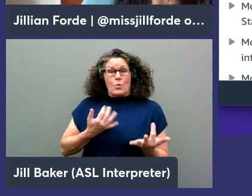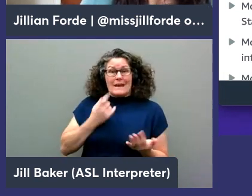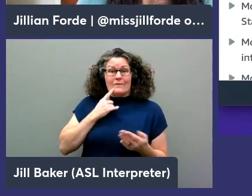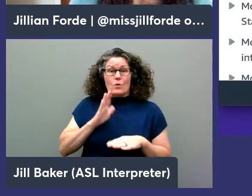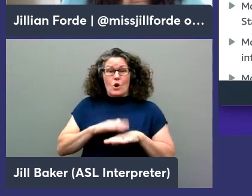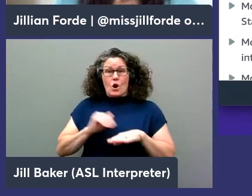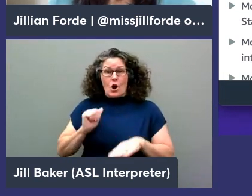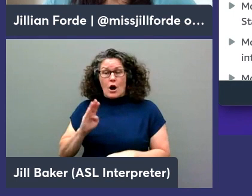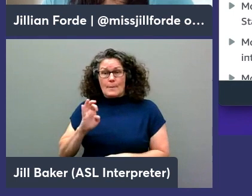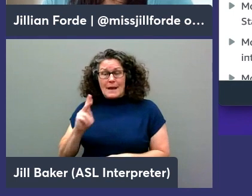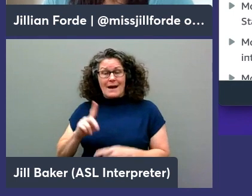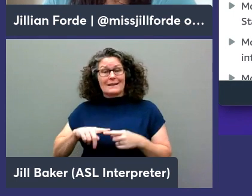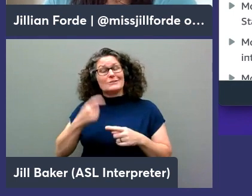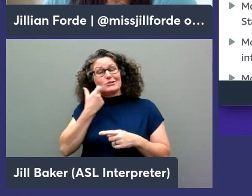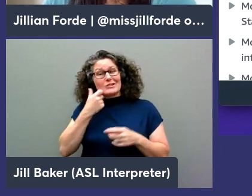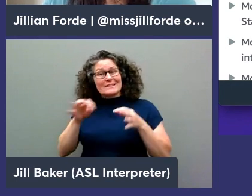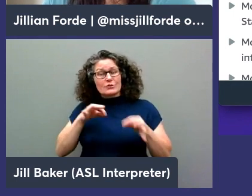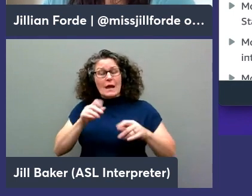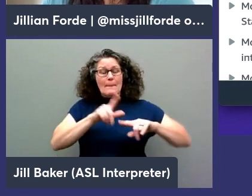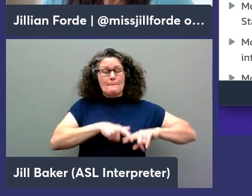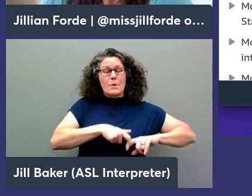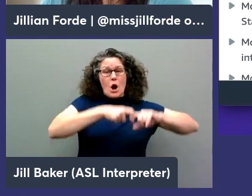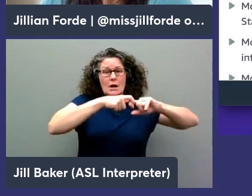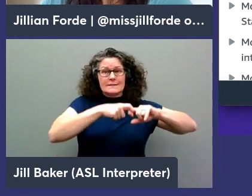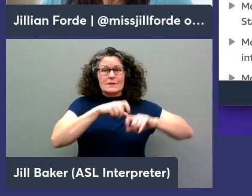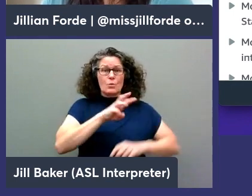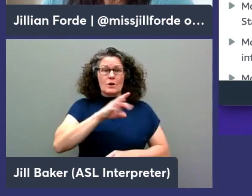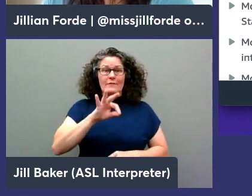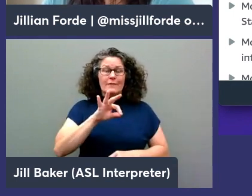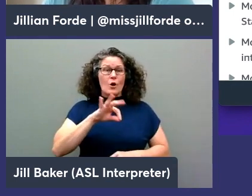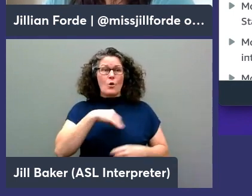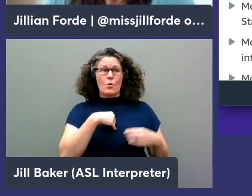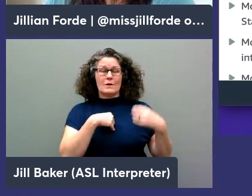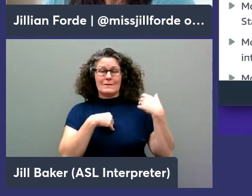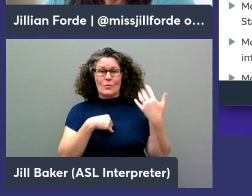provides a way to pause a workflow indefinitely until a task token is returned.